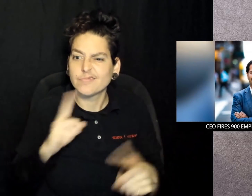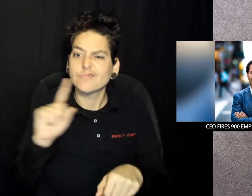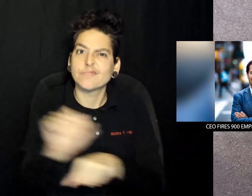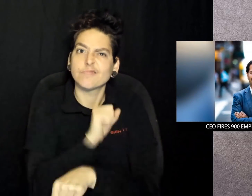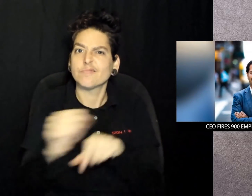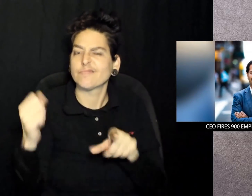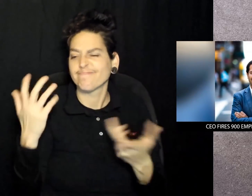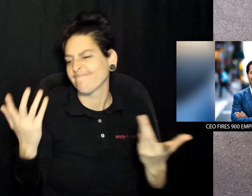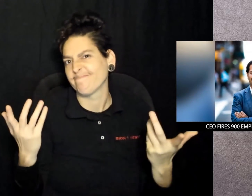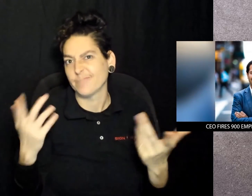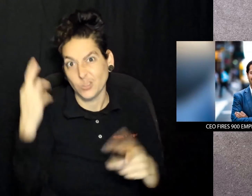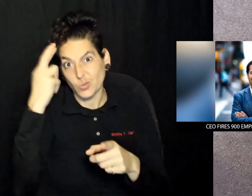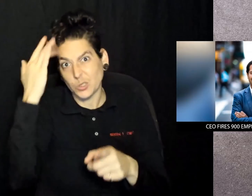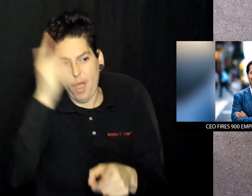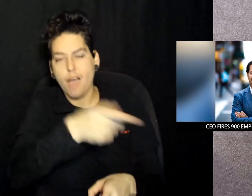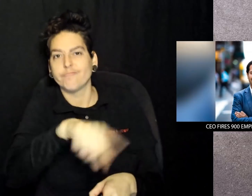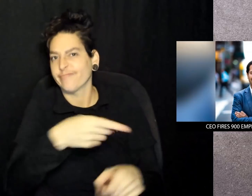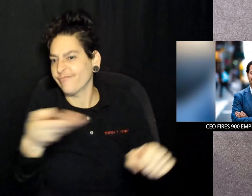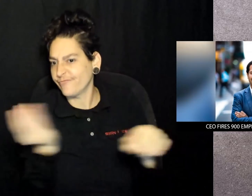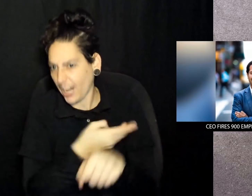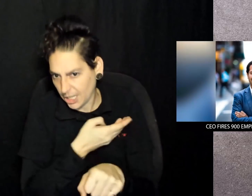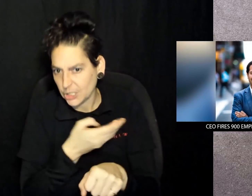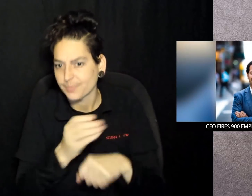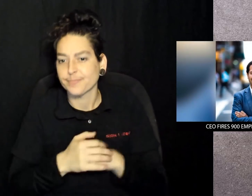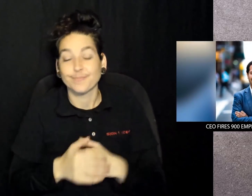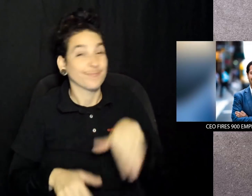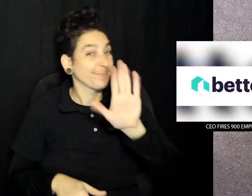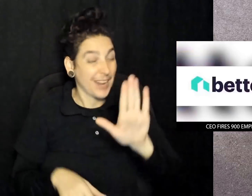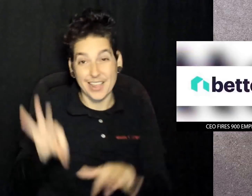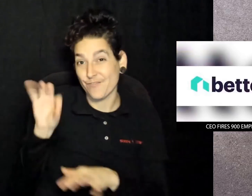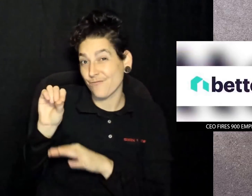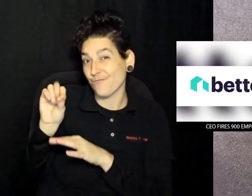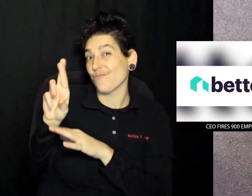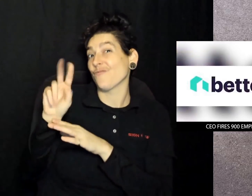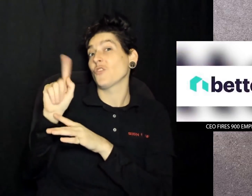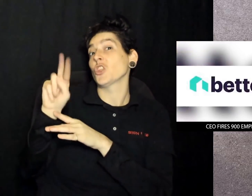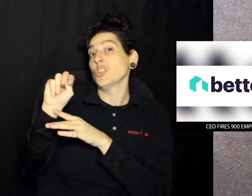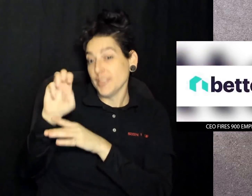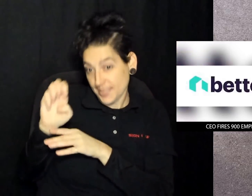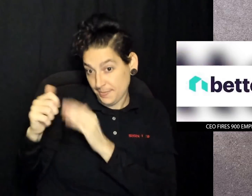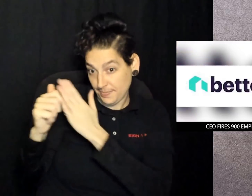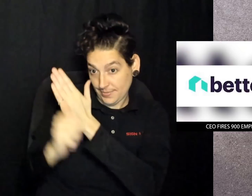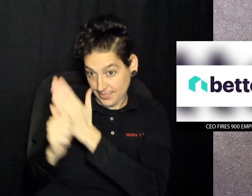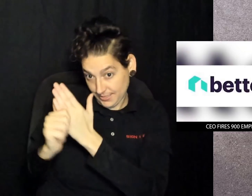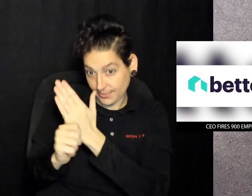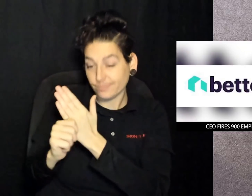Garg says market efficiency performance and productivity were the reasons for the firings